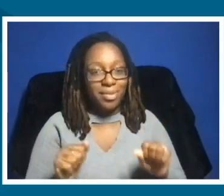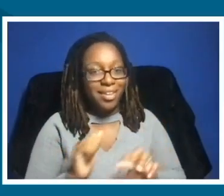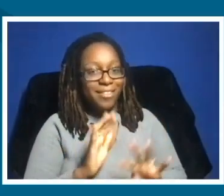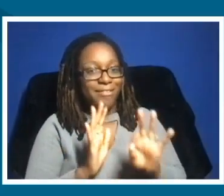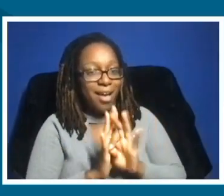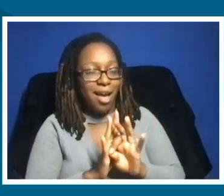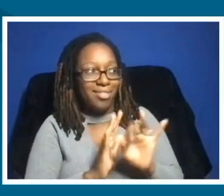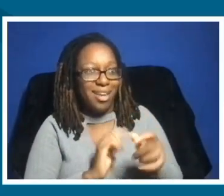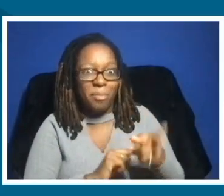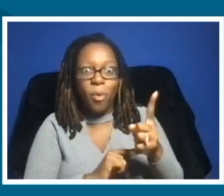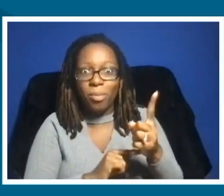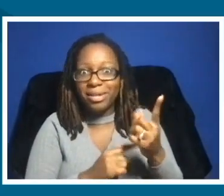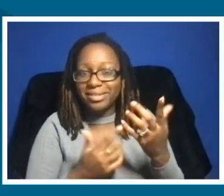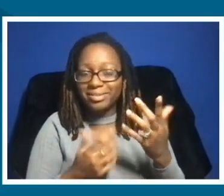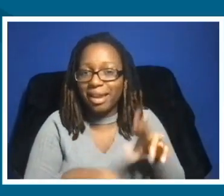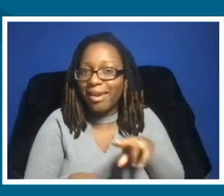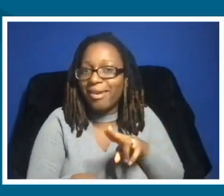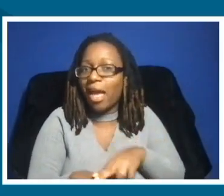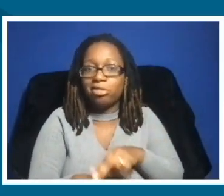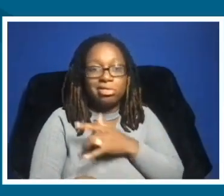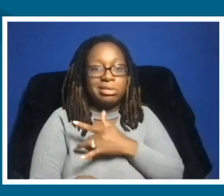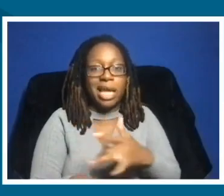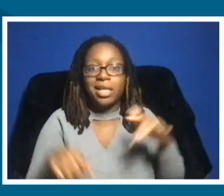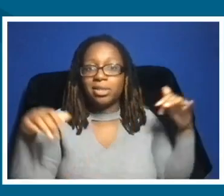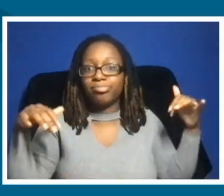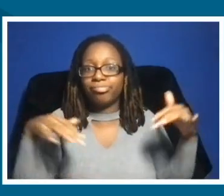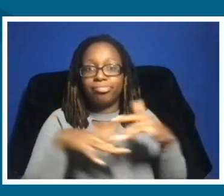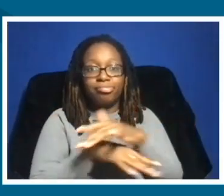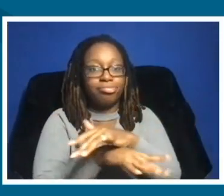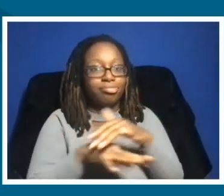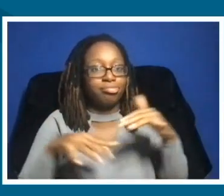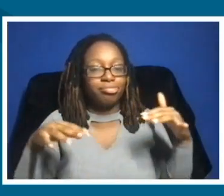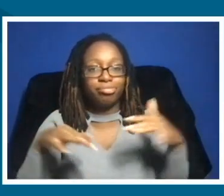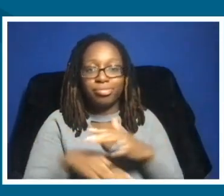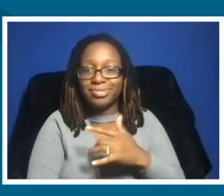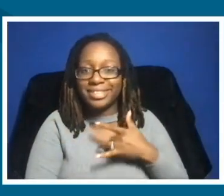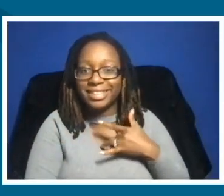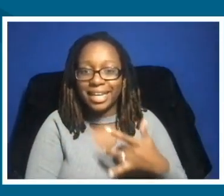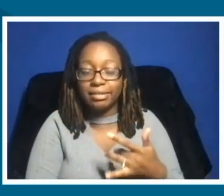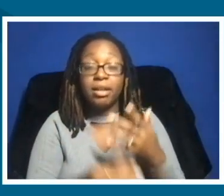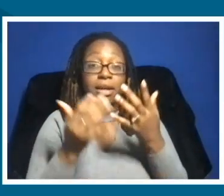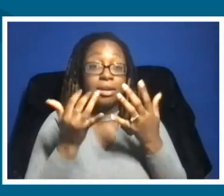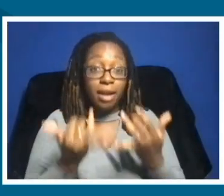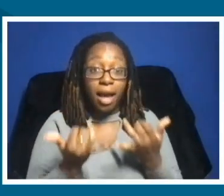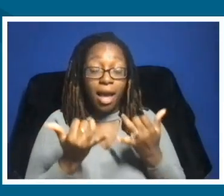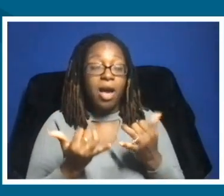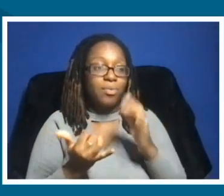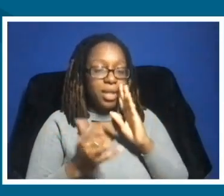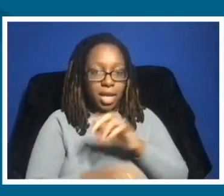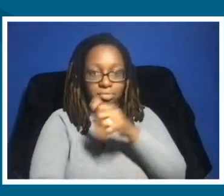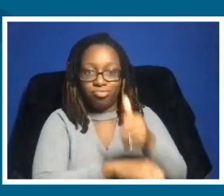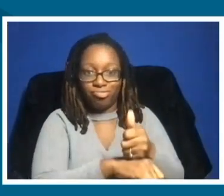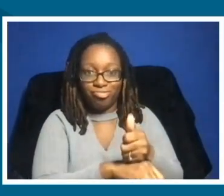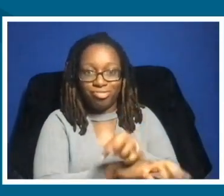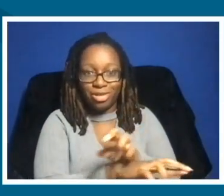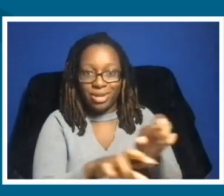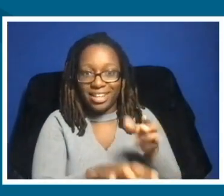like a naturally occurring community gathering spot that they could make the site of their activation just